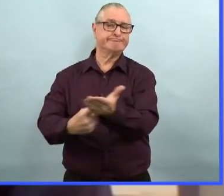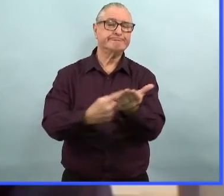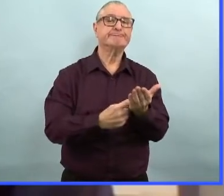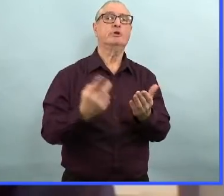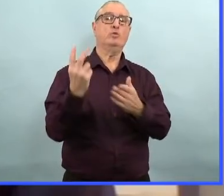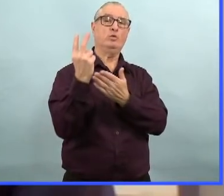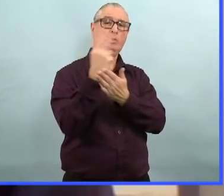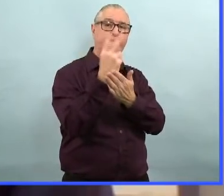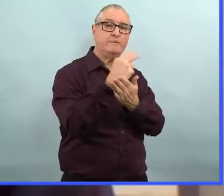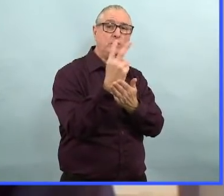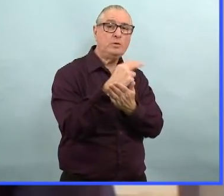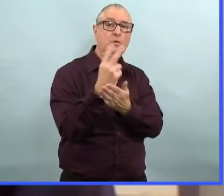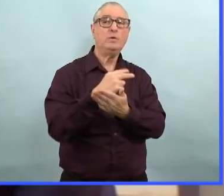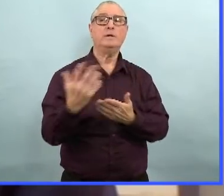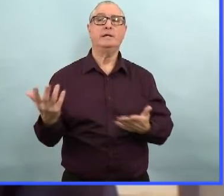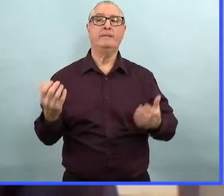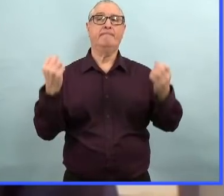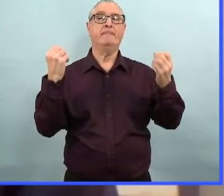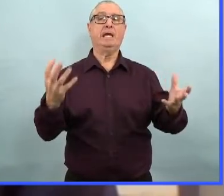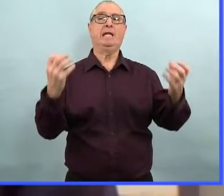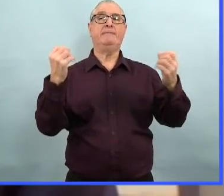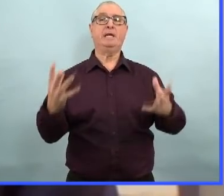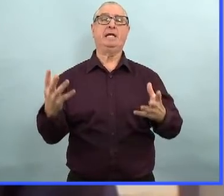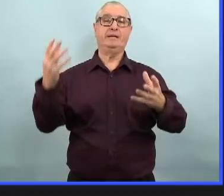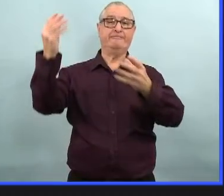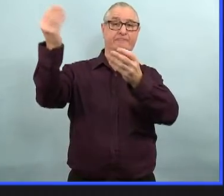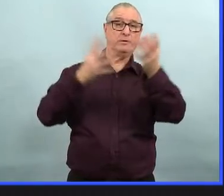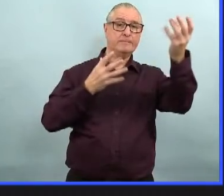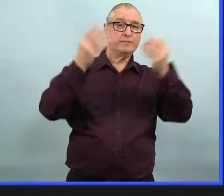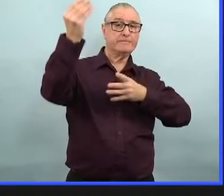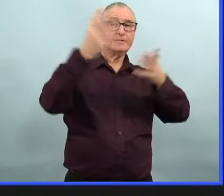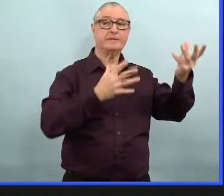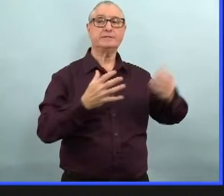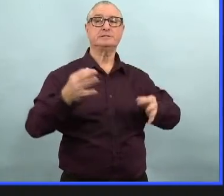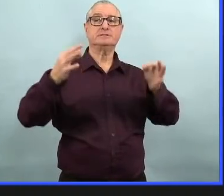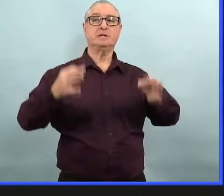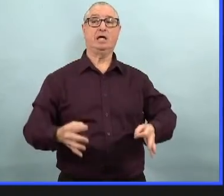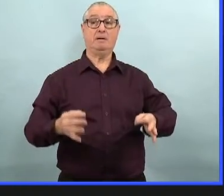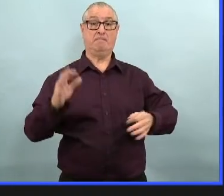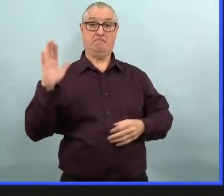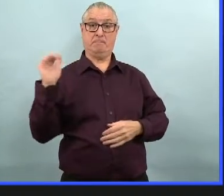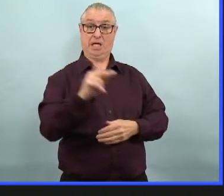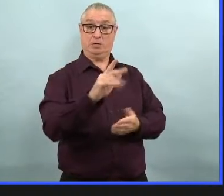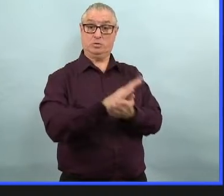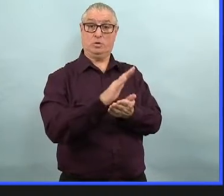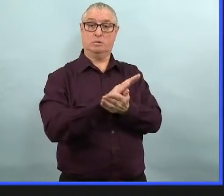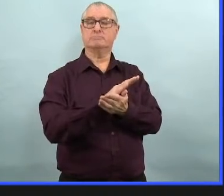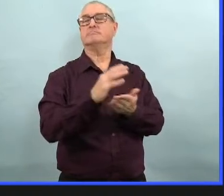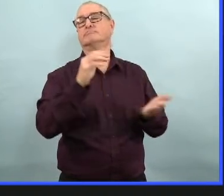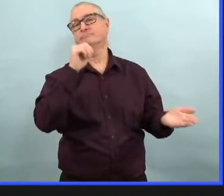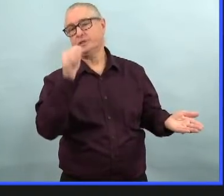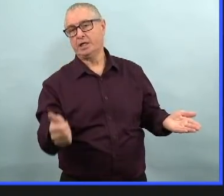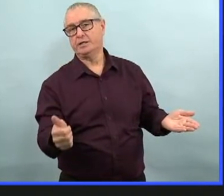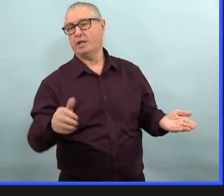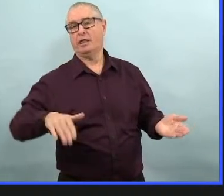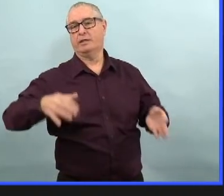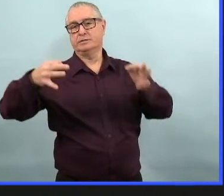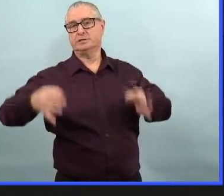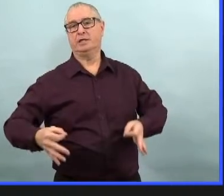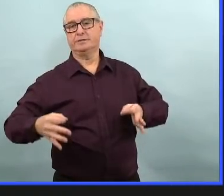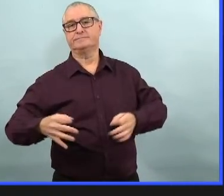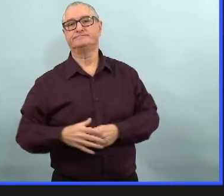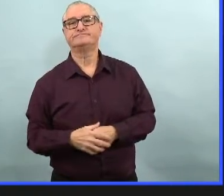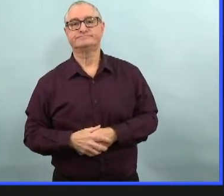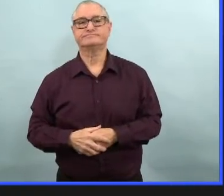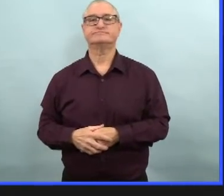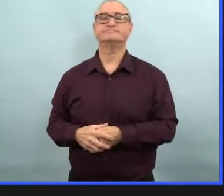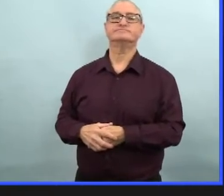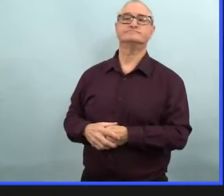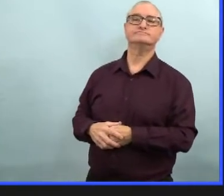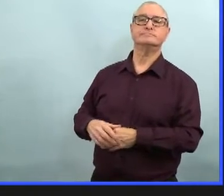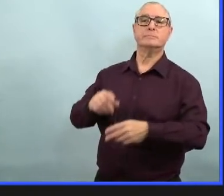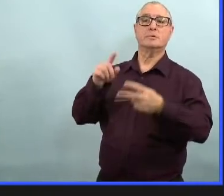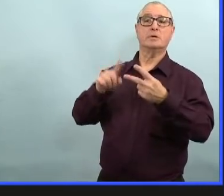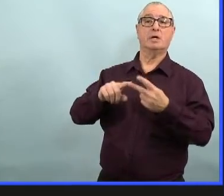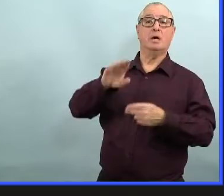school okay thanks from the brandon's son karen good afternoon everyone uh just to